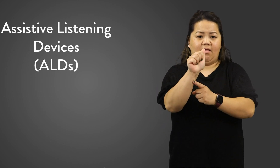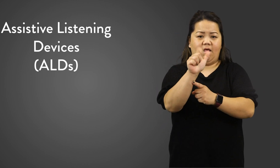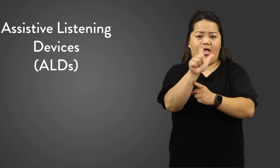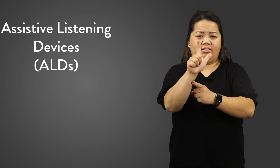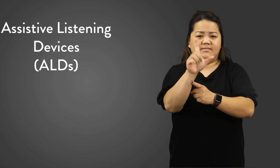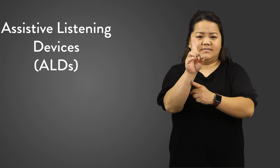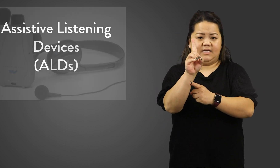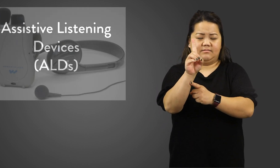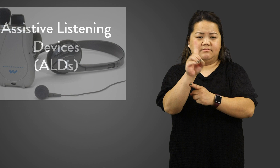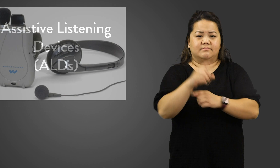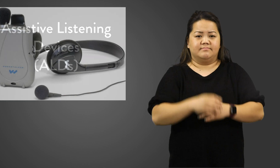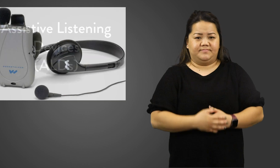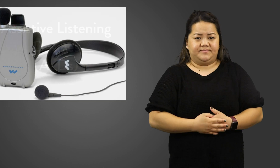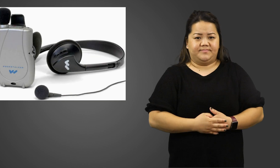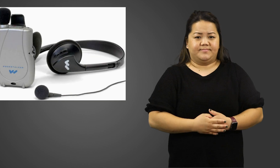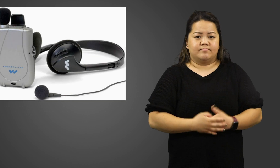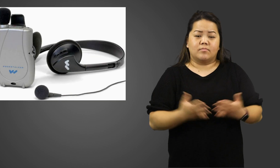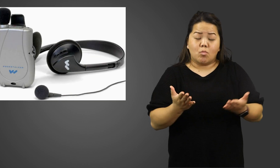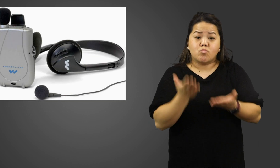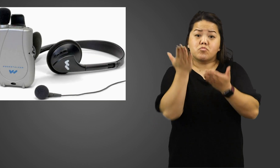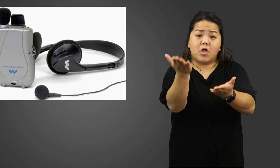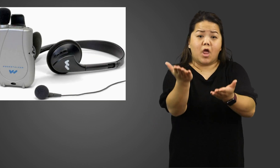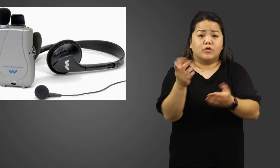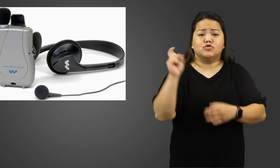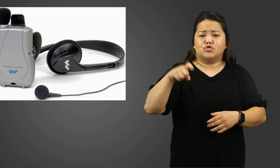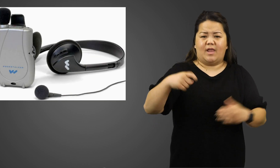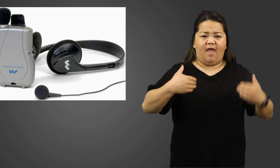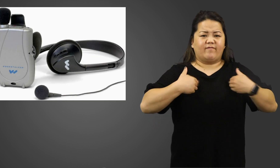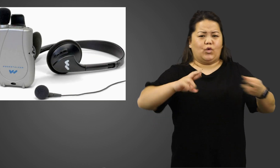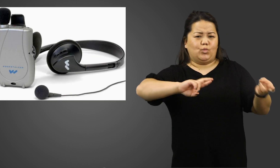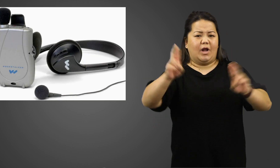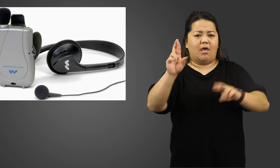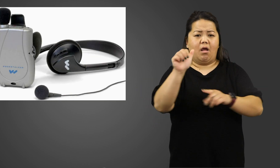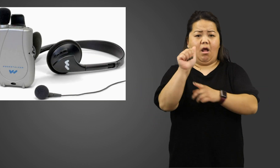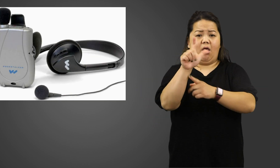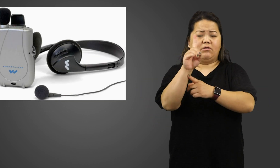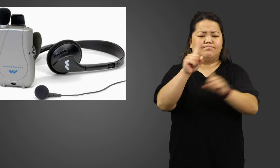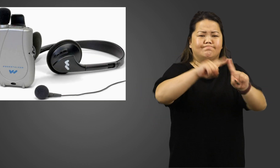We recommend having ALDs, such personal amplification devices,